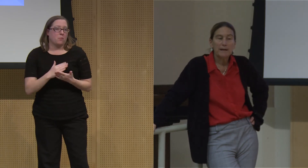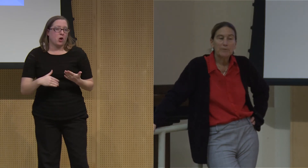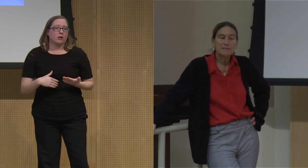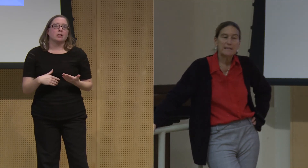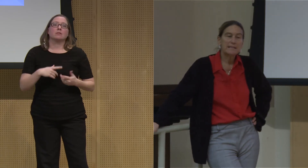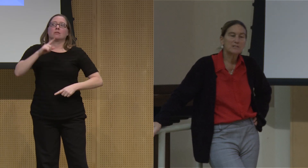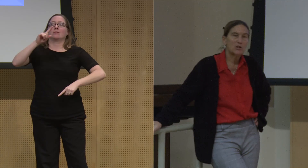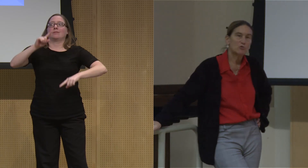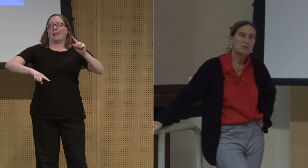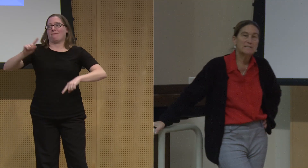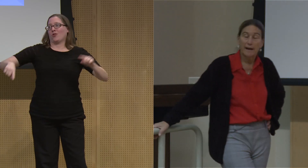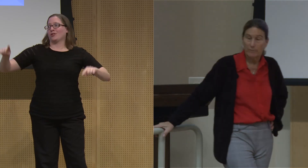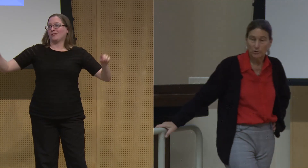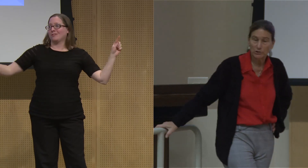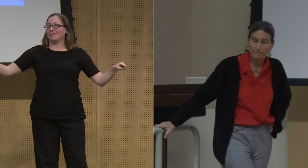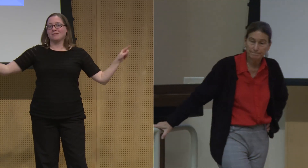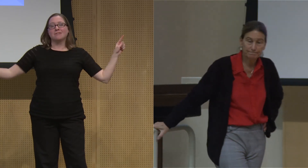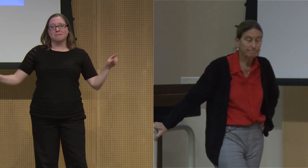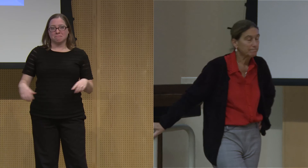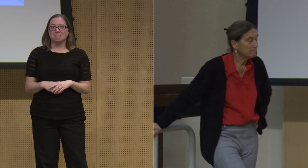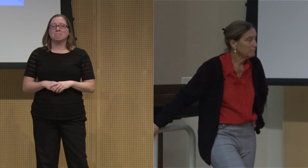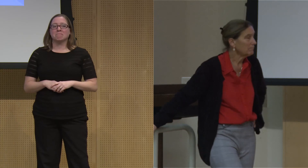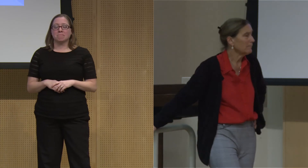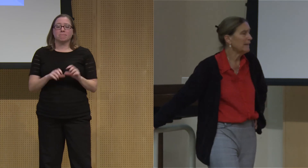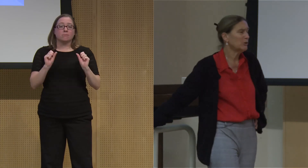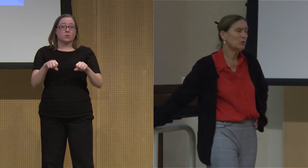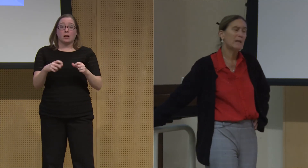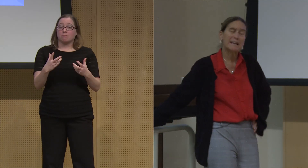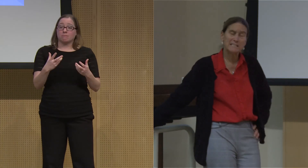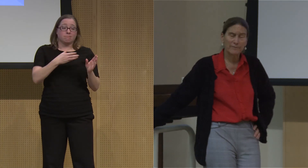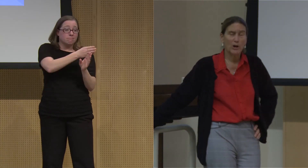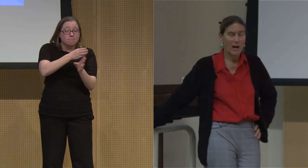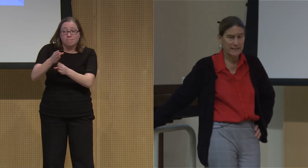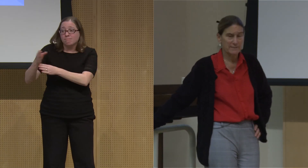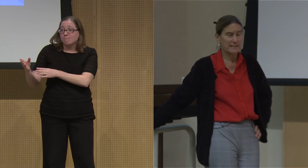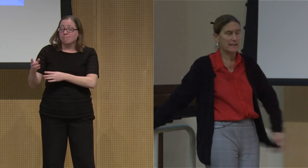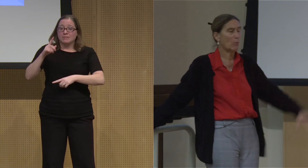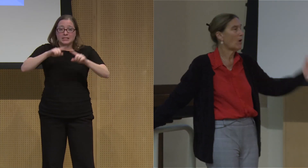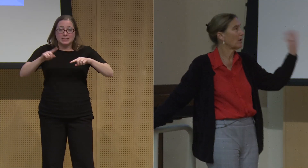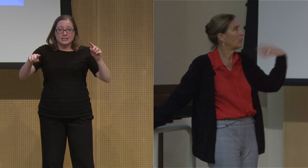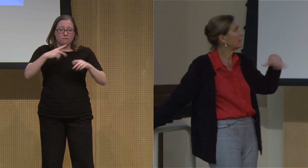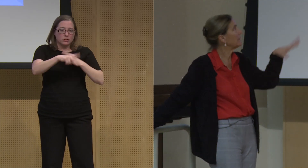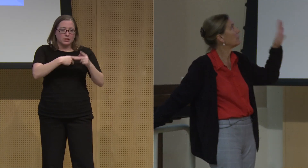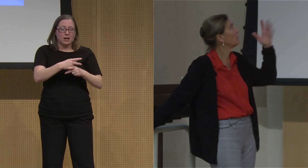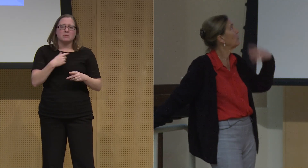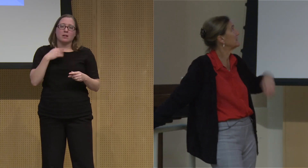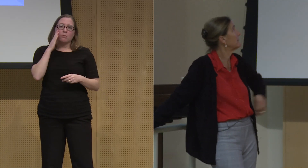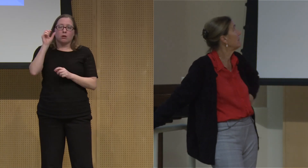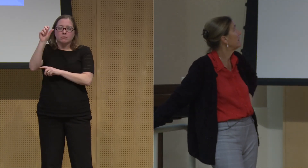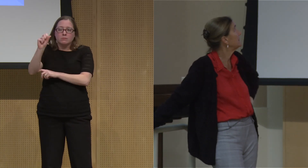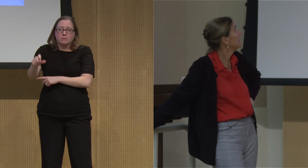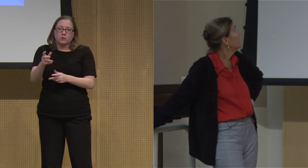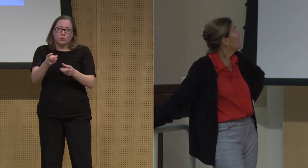IS THAT IT IS HUGELY DIVERSE, AND YOU CAN DO A LOT OF DIFFERENT KINDS OF THINGS, AND I'LL WALK QUICKLY THROUGH WHAT SOME OF THESE ARE,